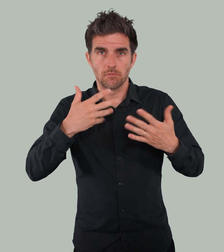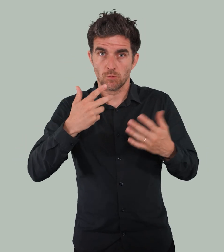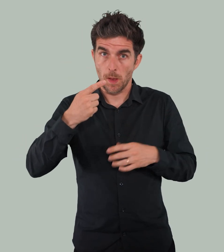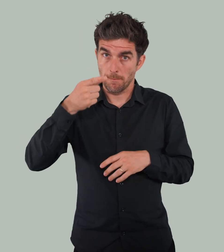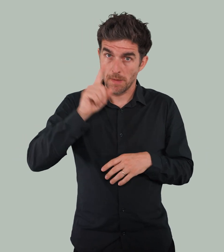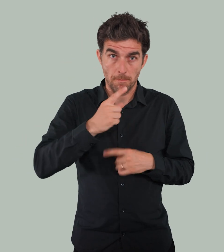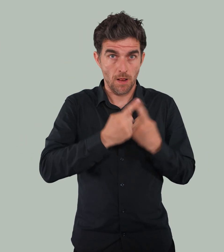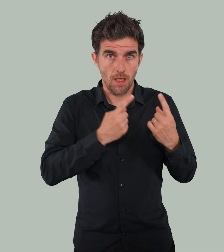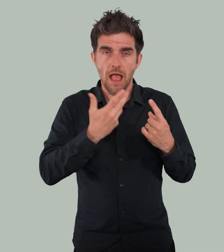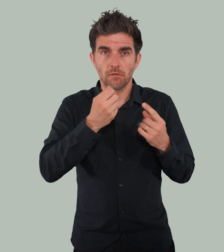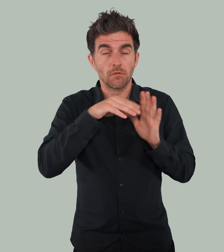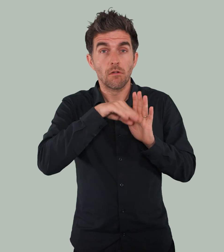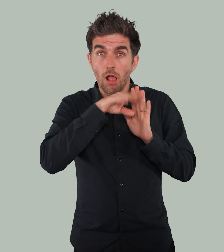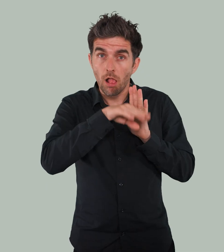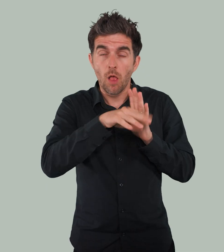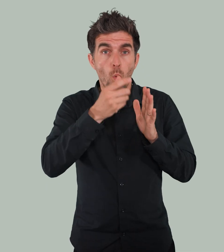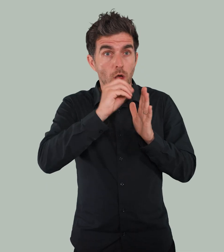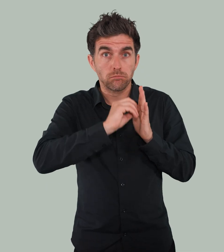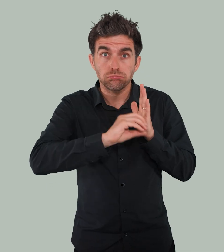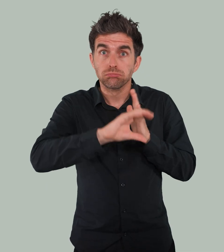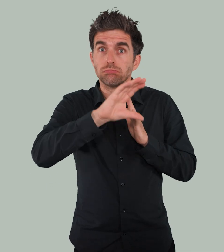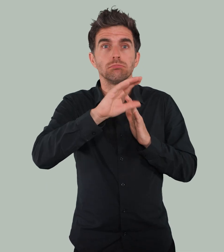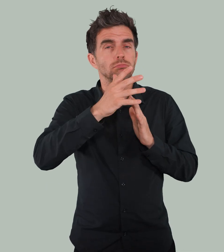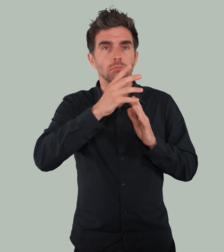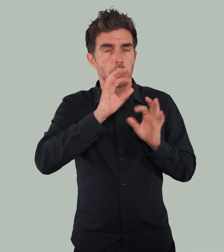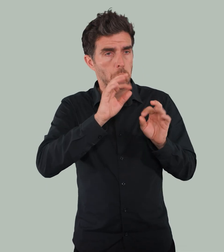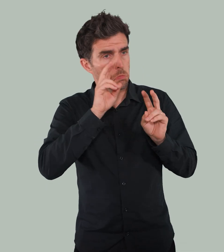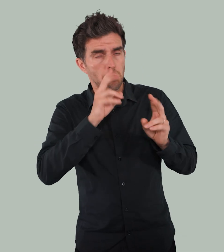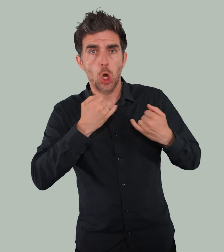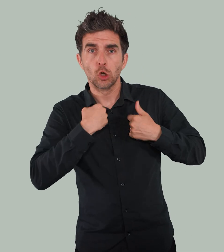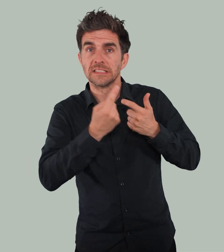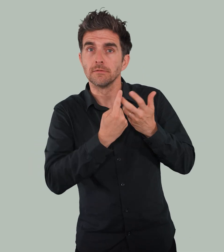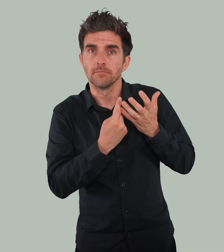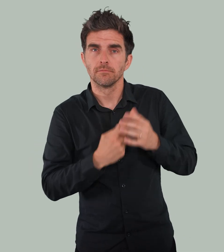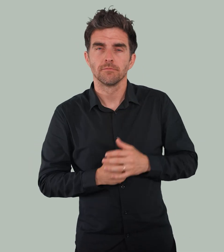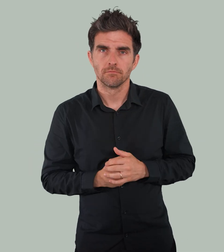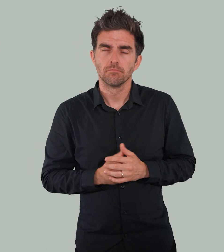particularly for people with fluctuating, cumulative, or less visible conditions.